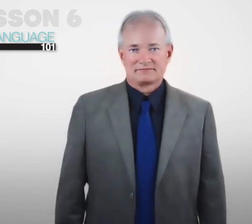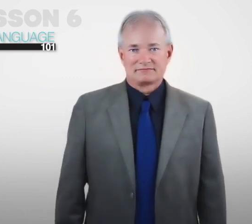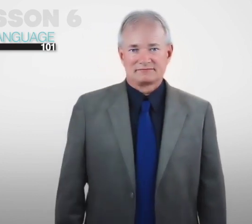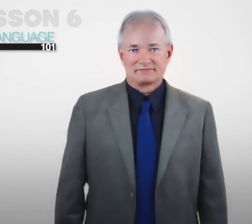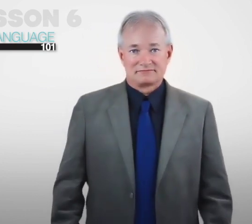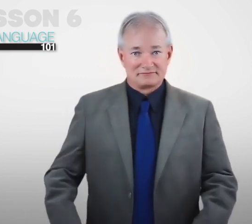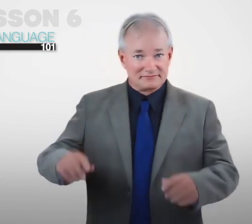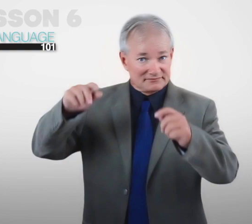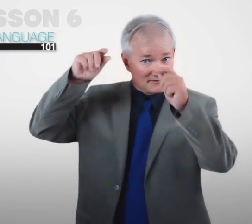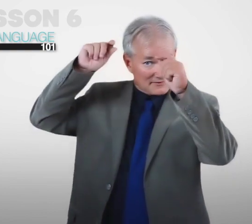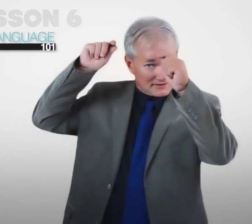Hat.